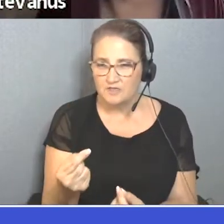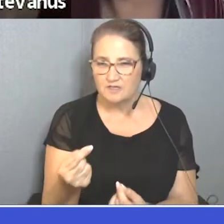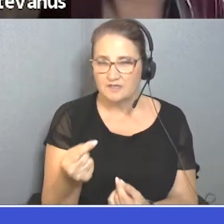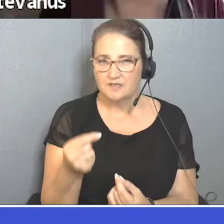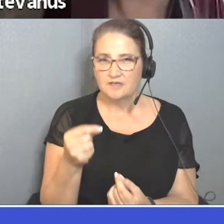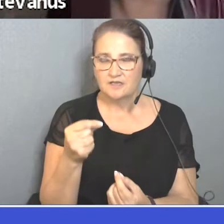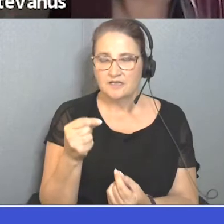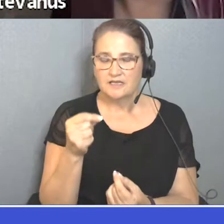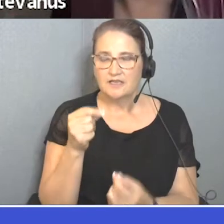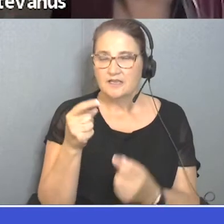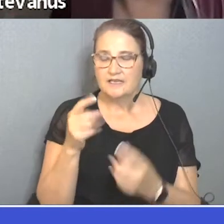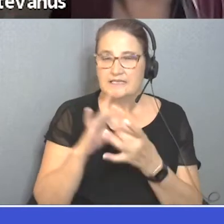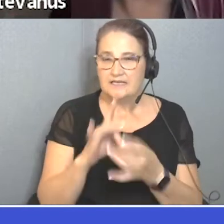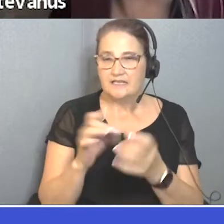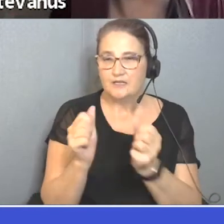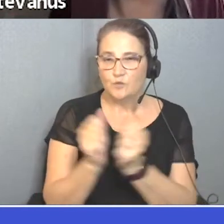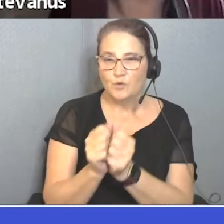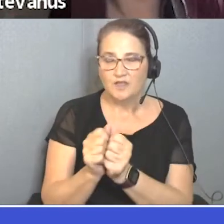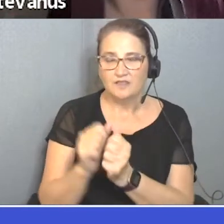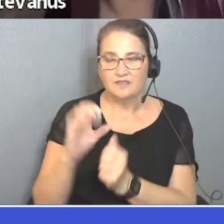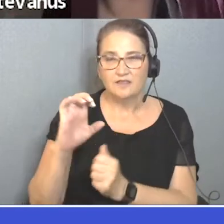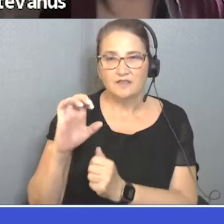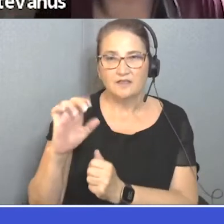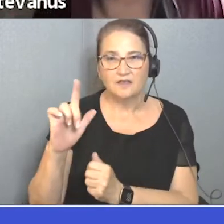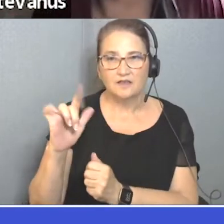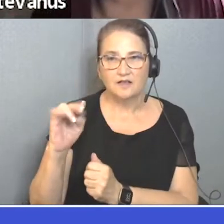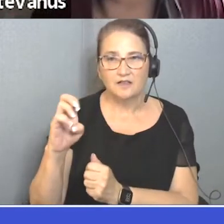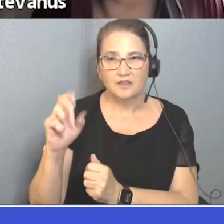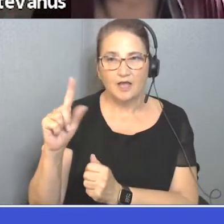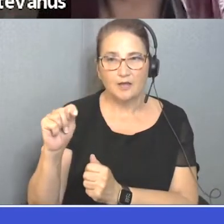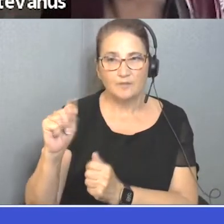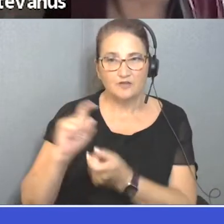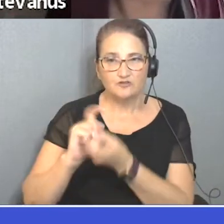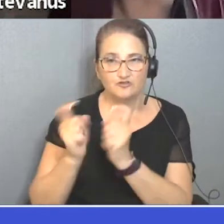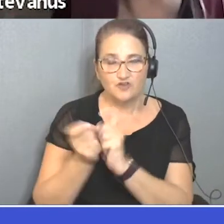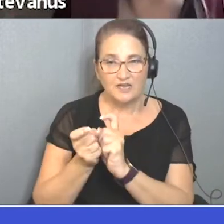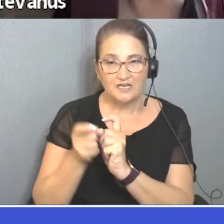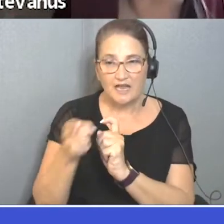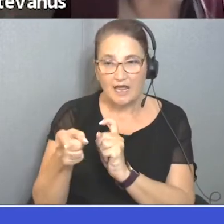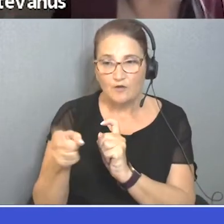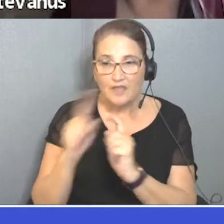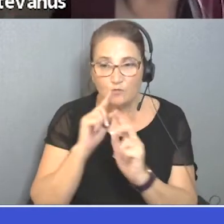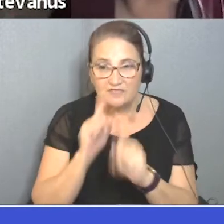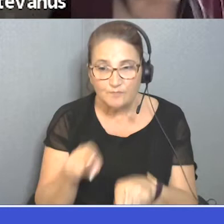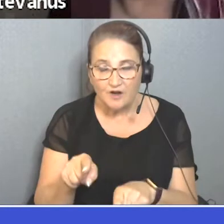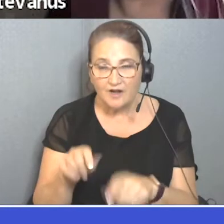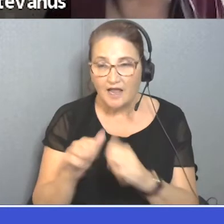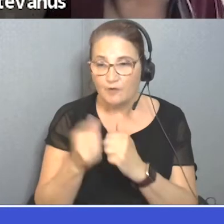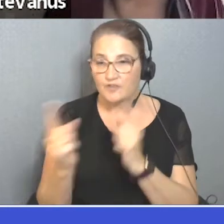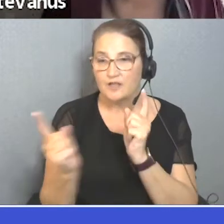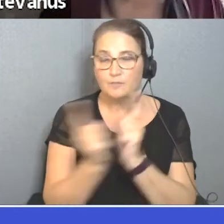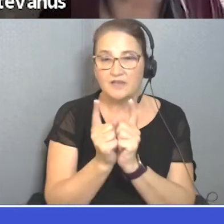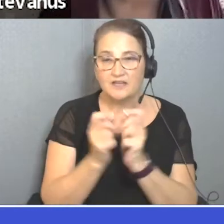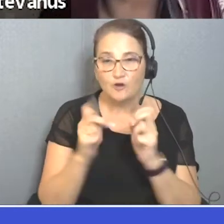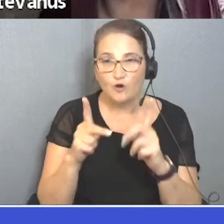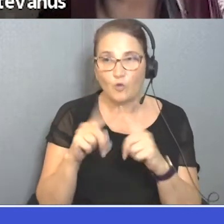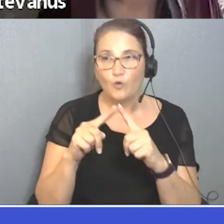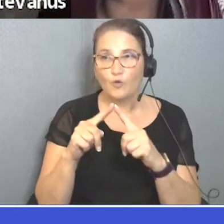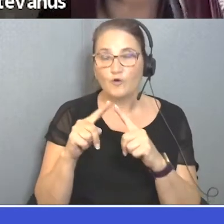and effects of climate change. How is your stakeholder responding? How are they meeting the opportunities or challenges that